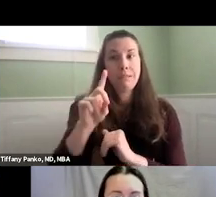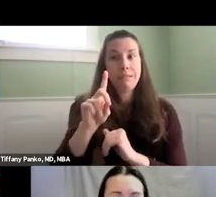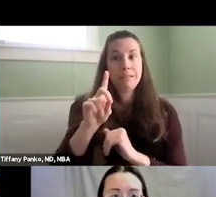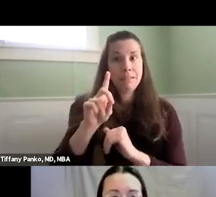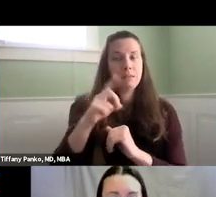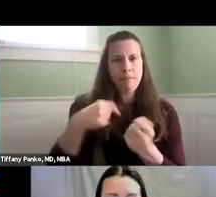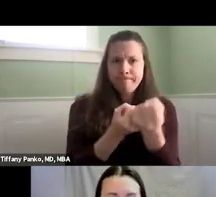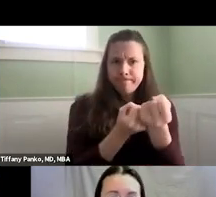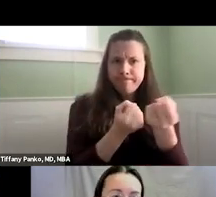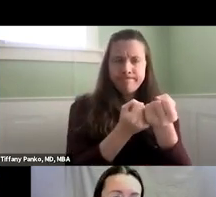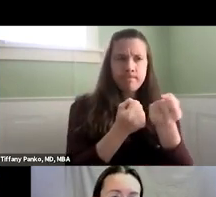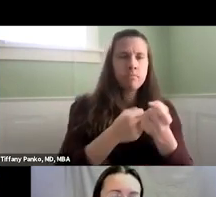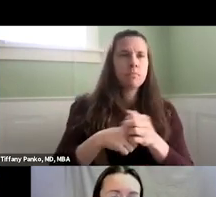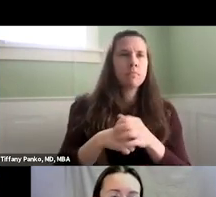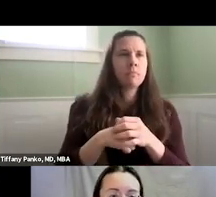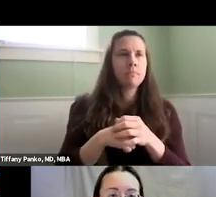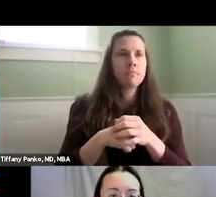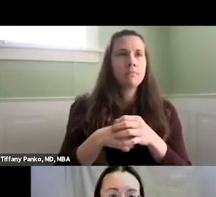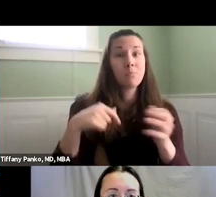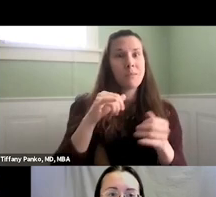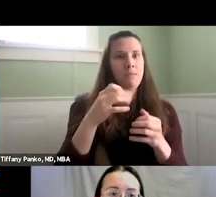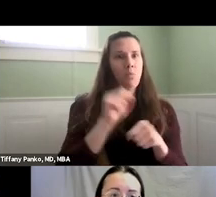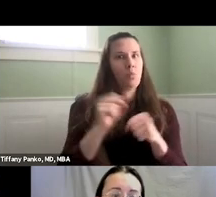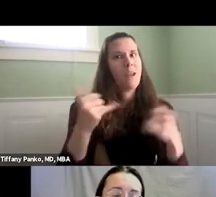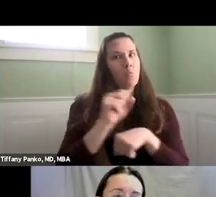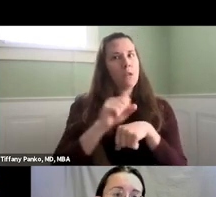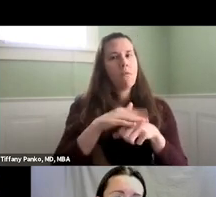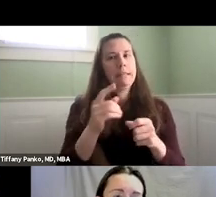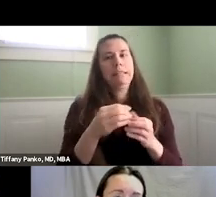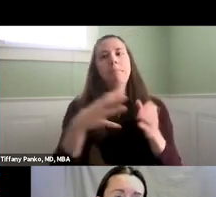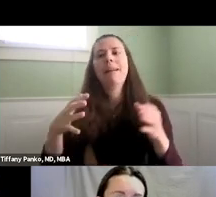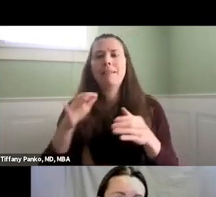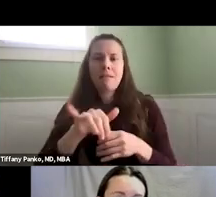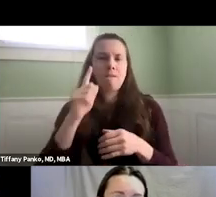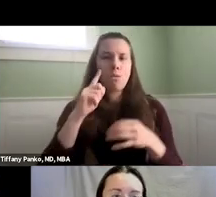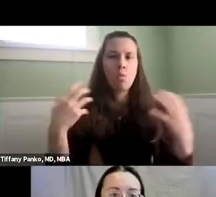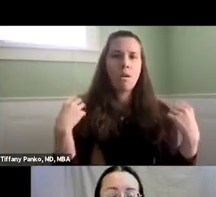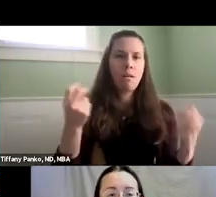science research careers, and interested in pursuing a PhD. We have support now for that,